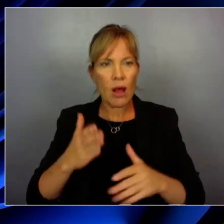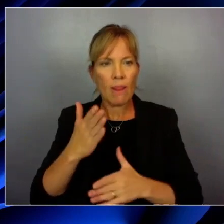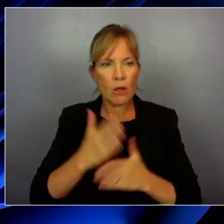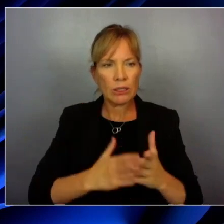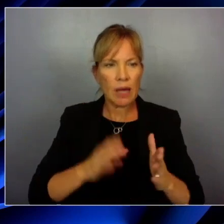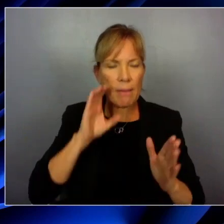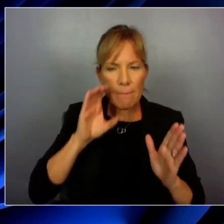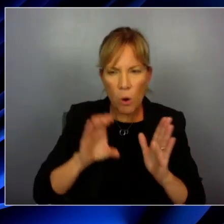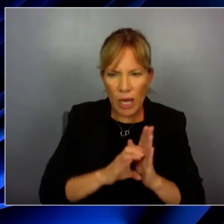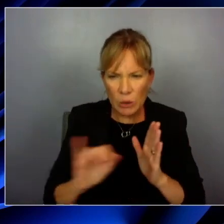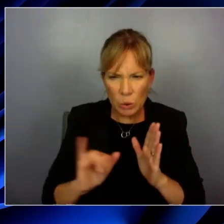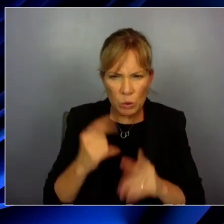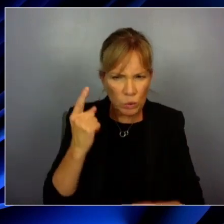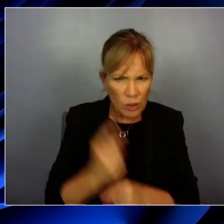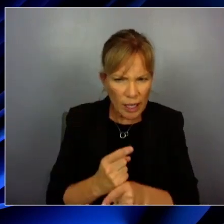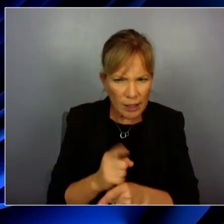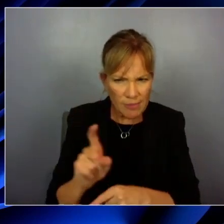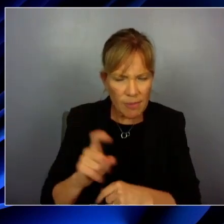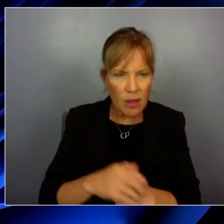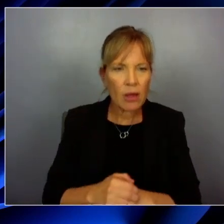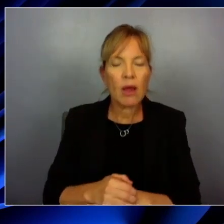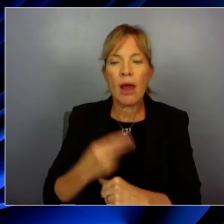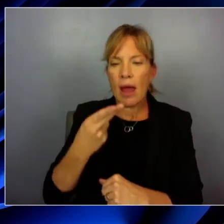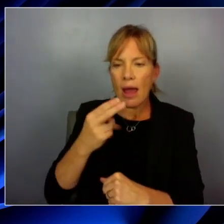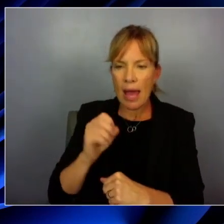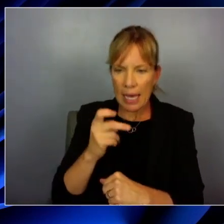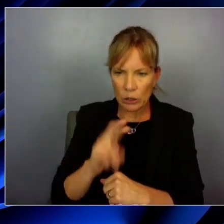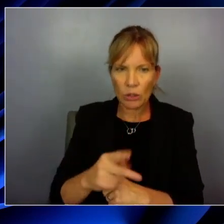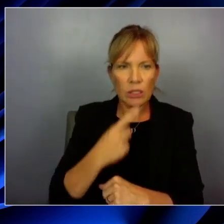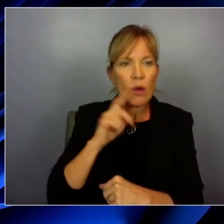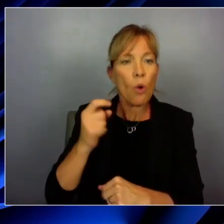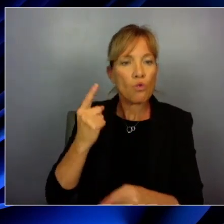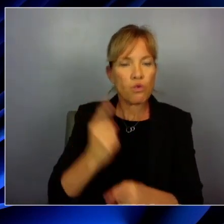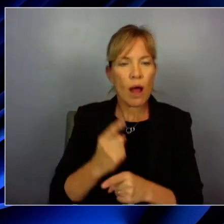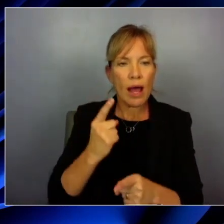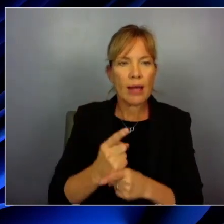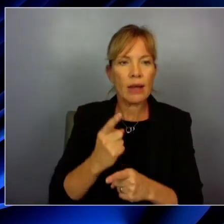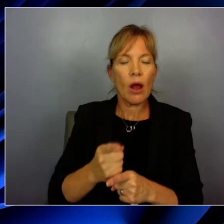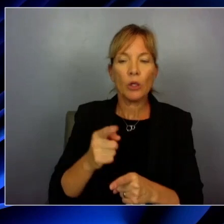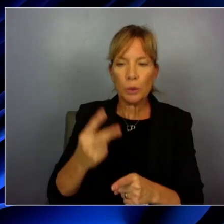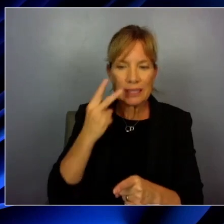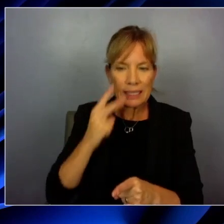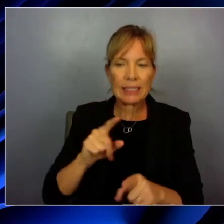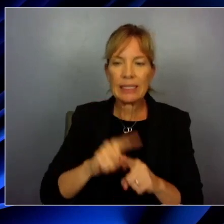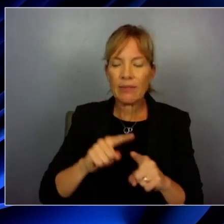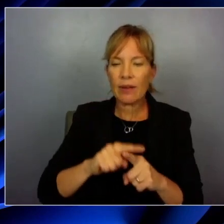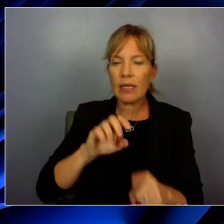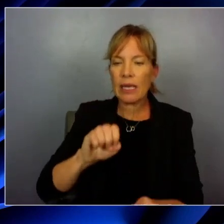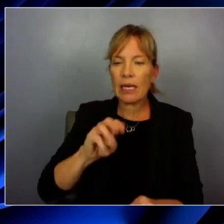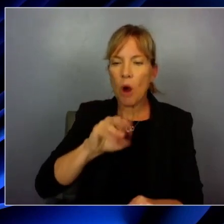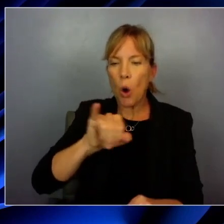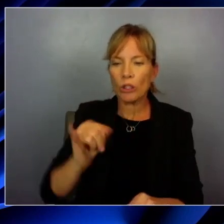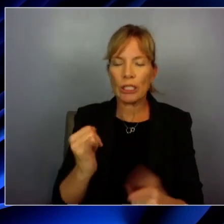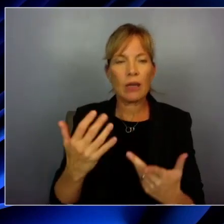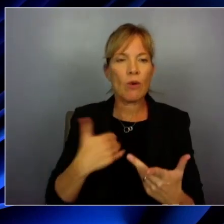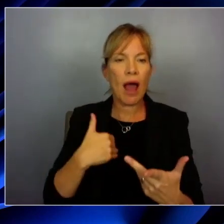right? Yeah, so when you go into the emoticon emojis you've also got heightened discover ability of the gifs.